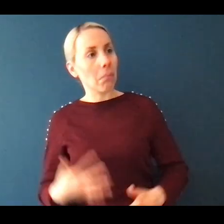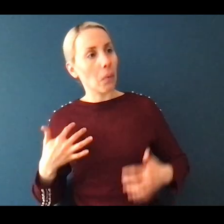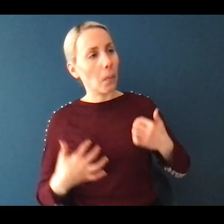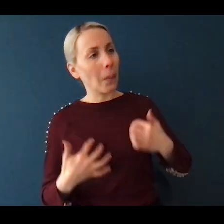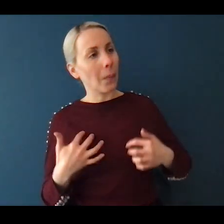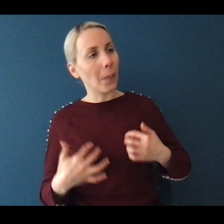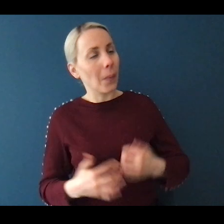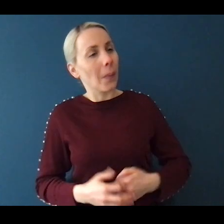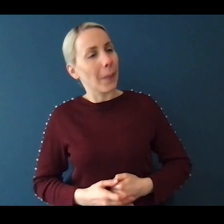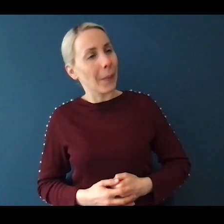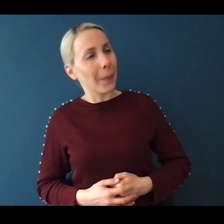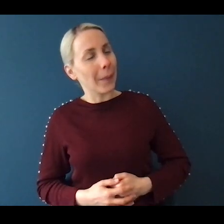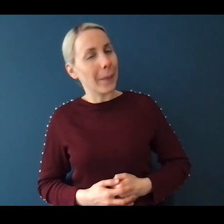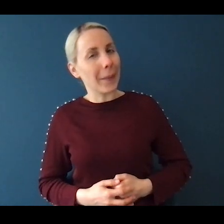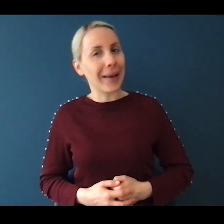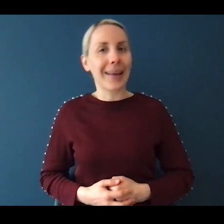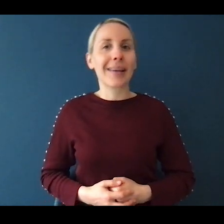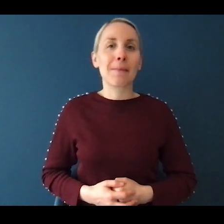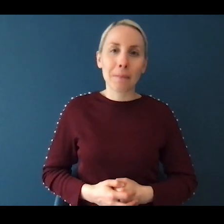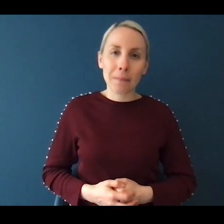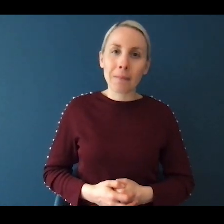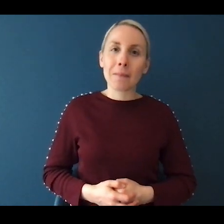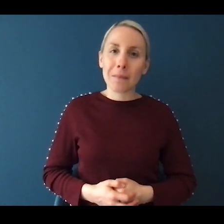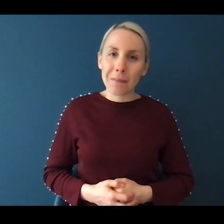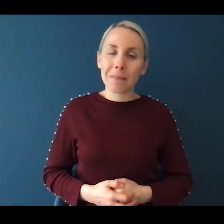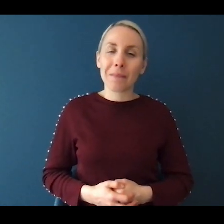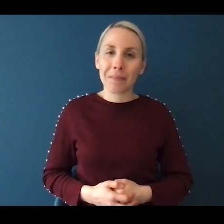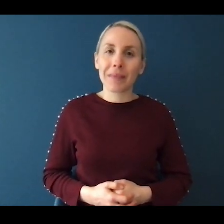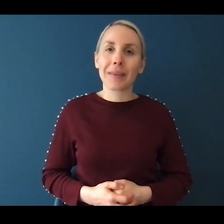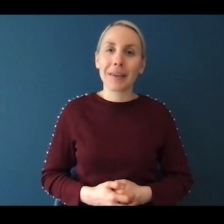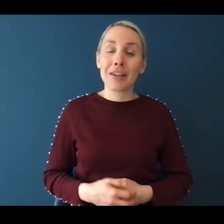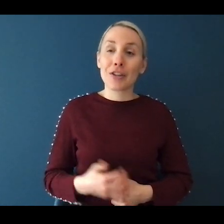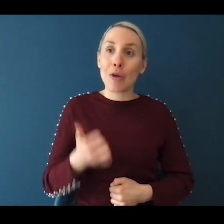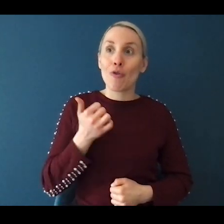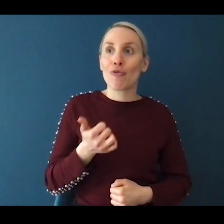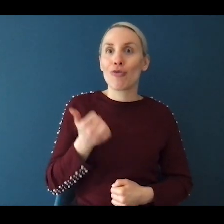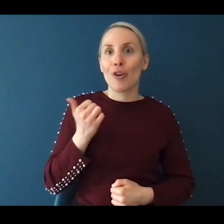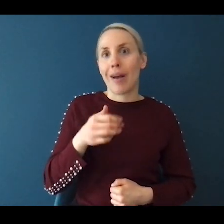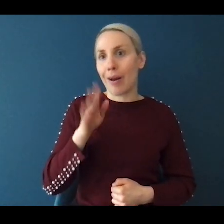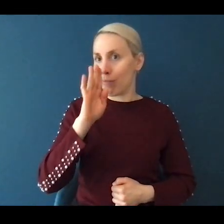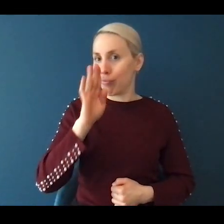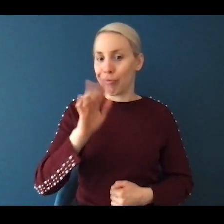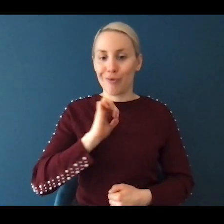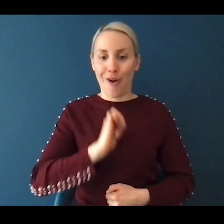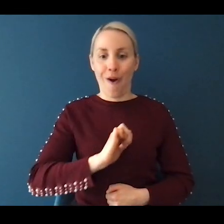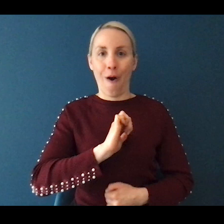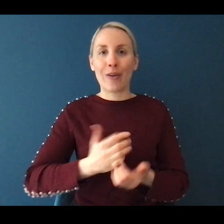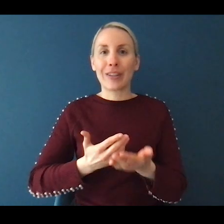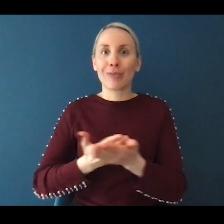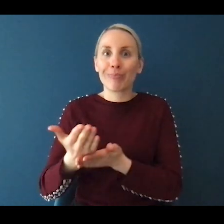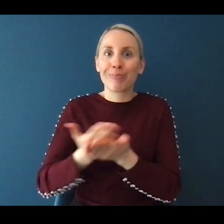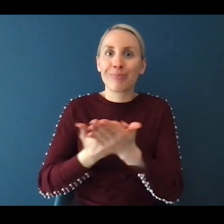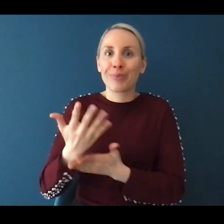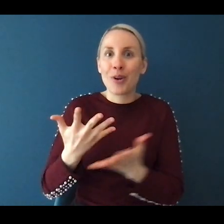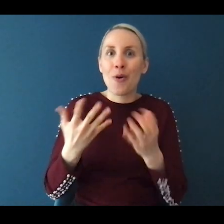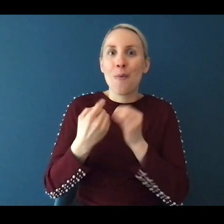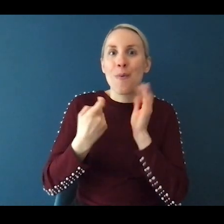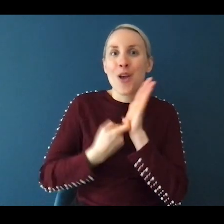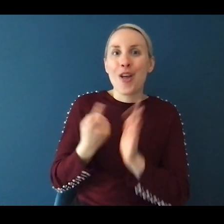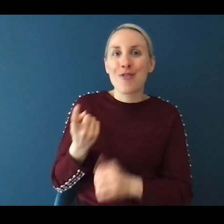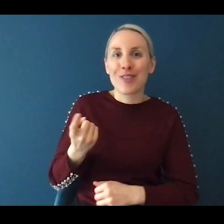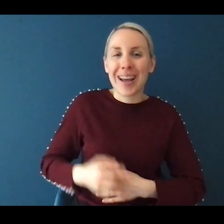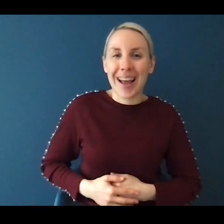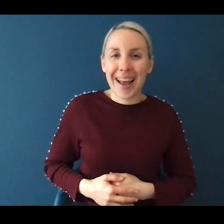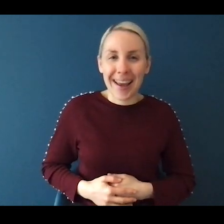it was a kind of like a very fruitful conversation that you had throughout the awards um how